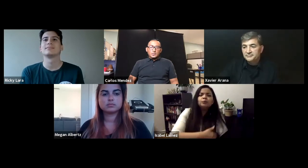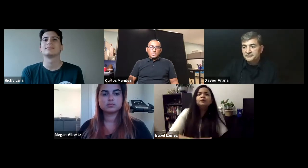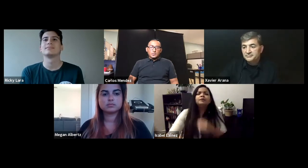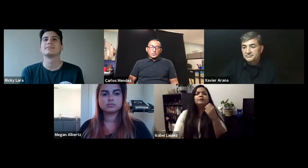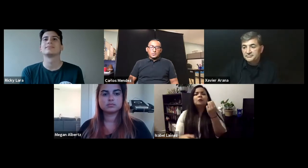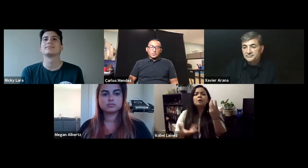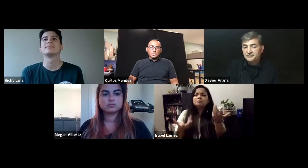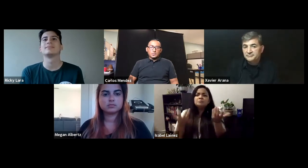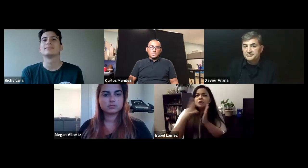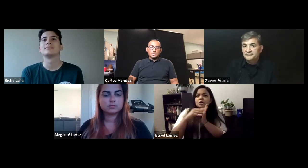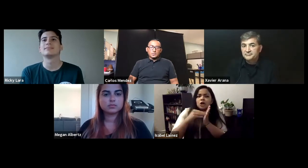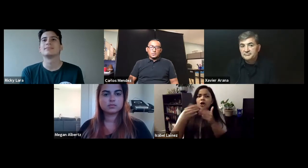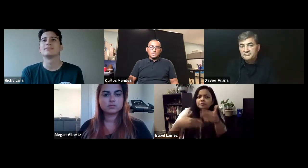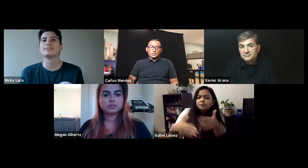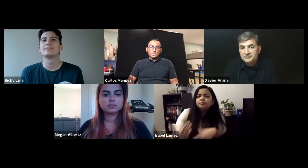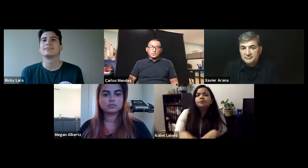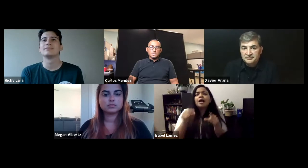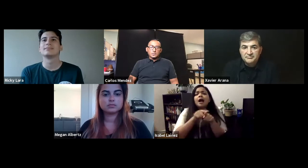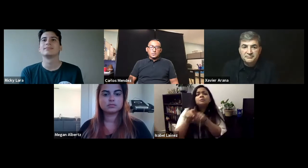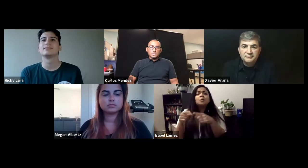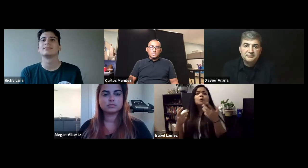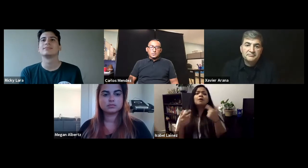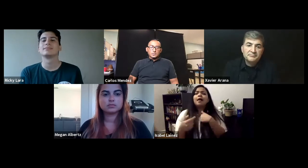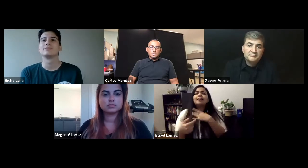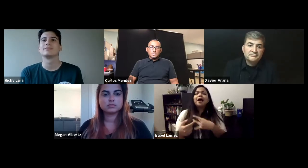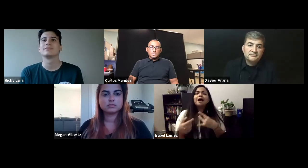And I also want to, you know, learn about other countries.